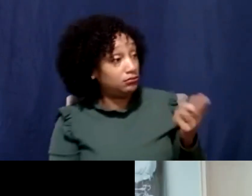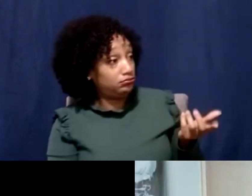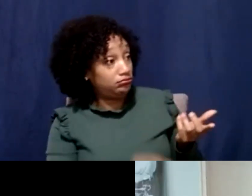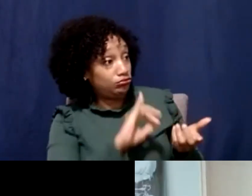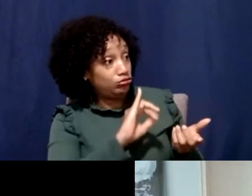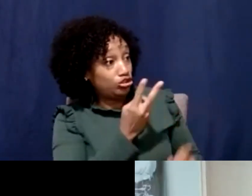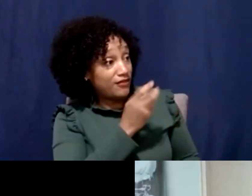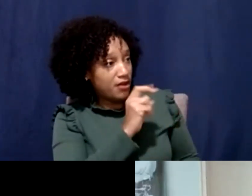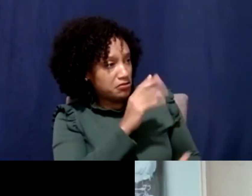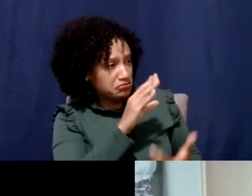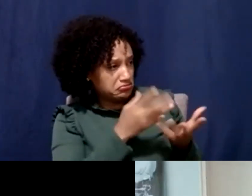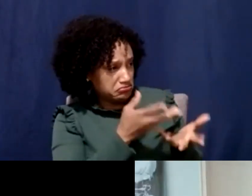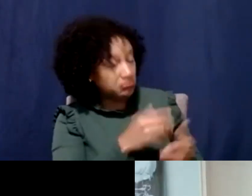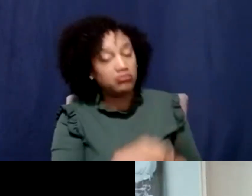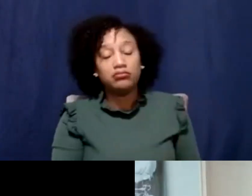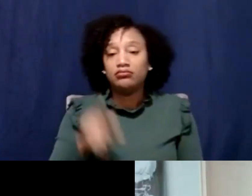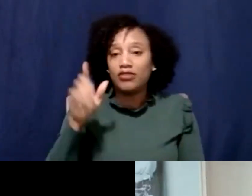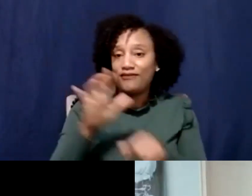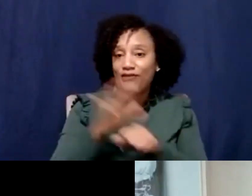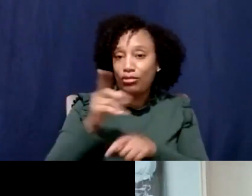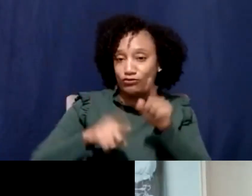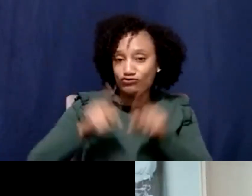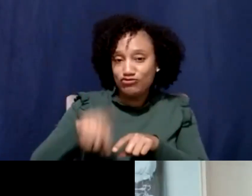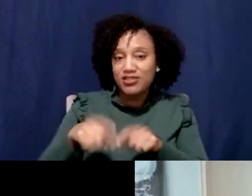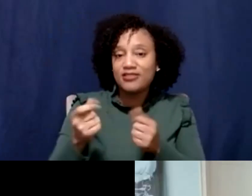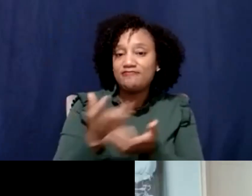Yeah, I completely agree with what you've said about Next Step.